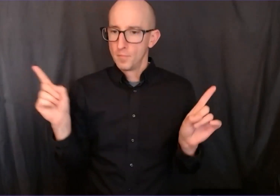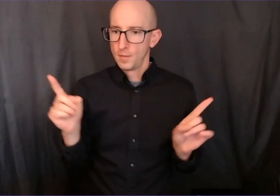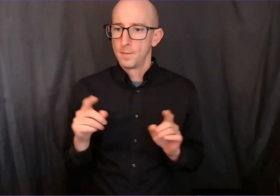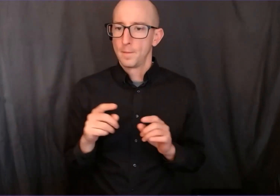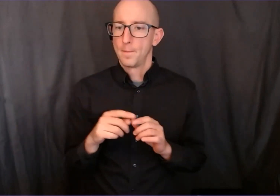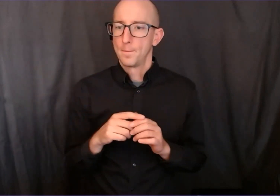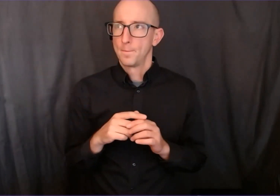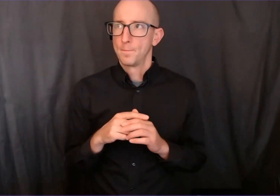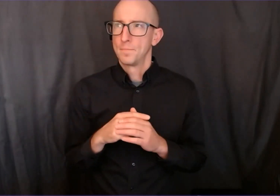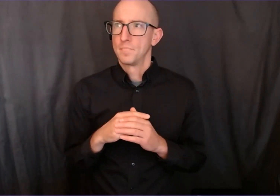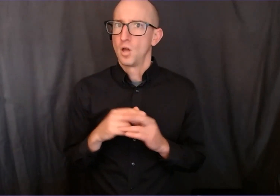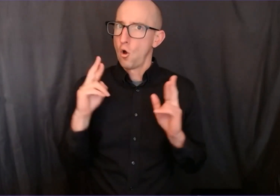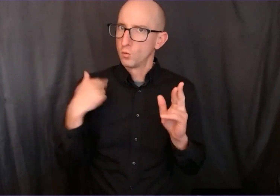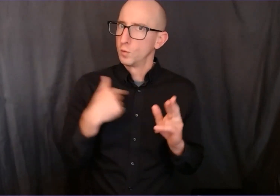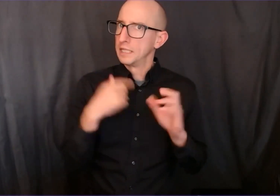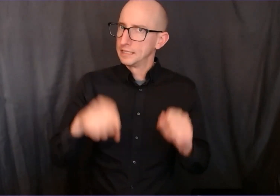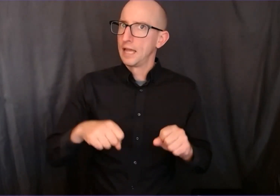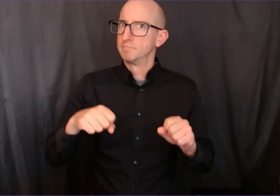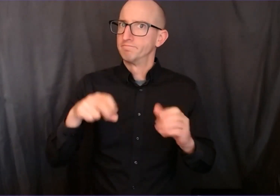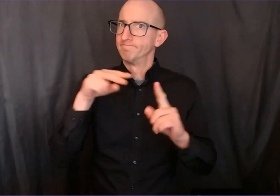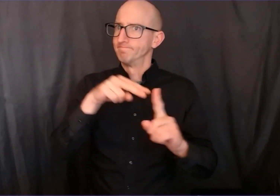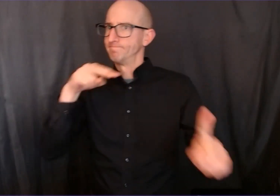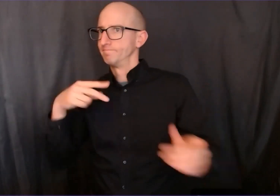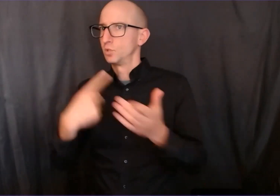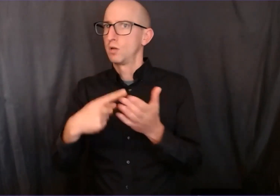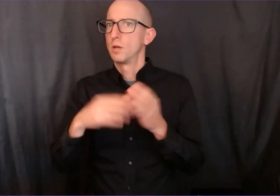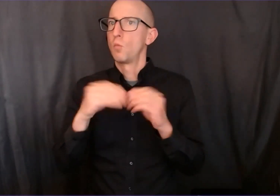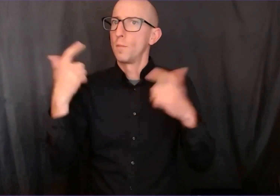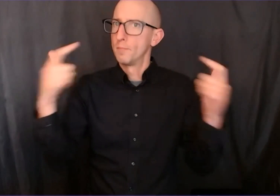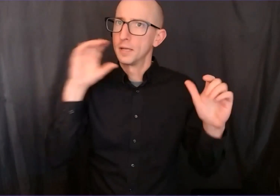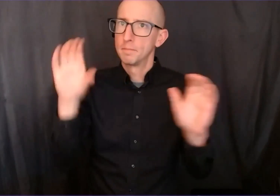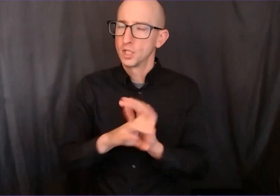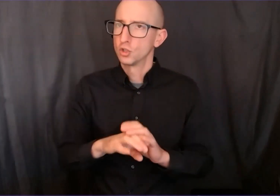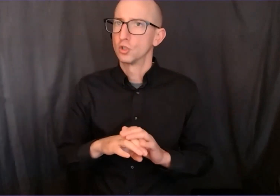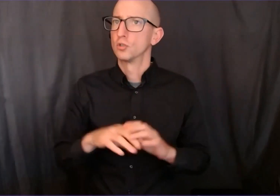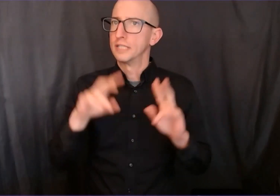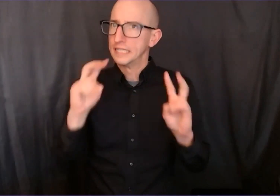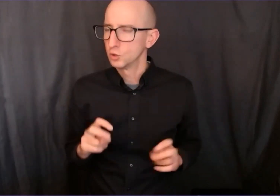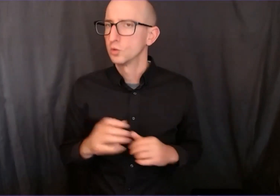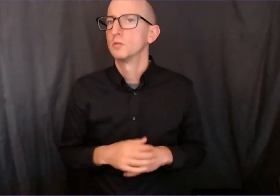eligible recipients will be those that are listed in the statute, which are port authorities, state,